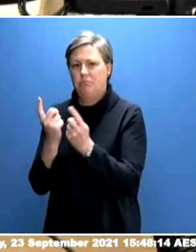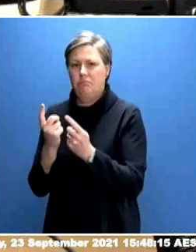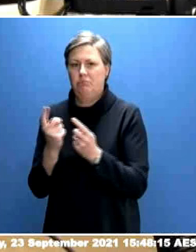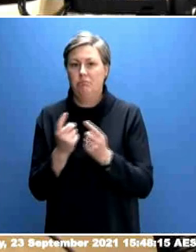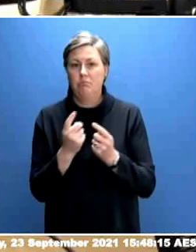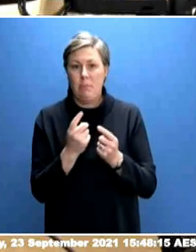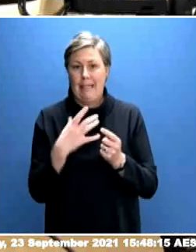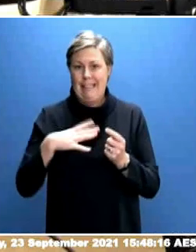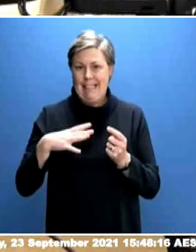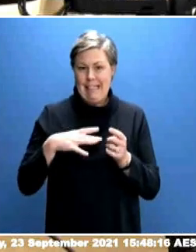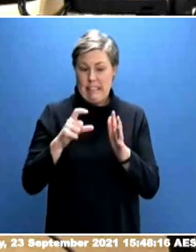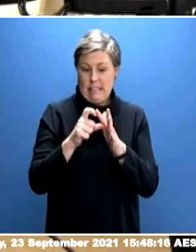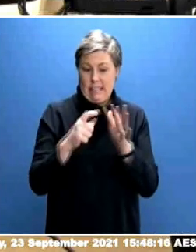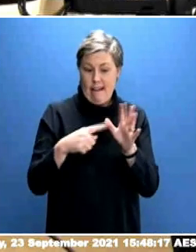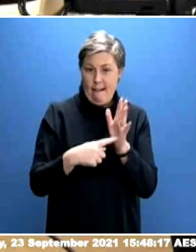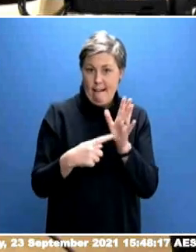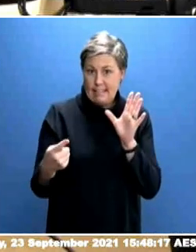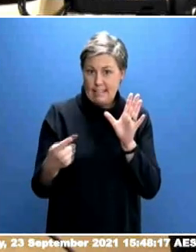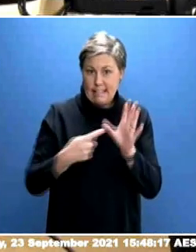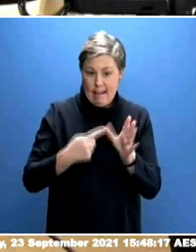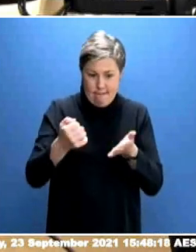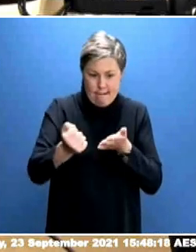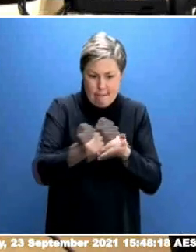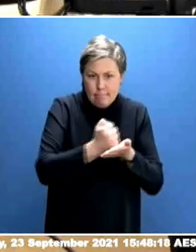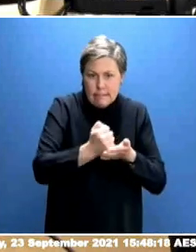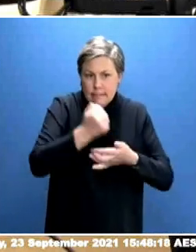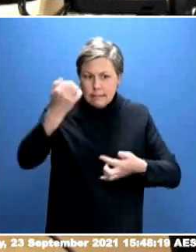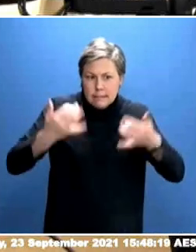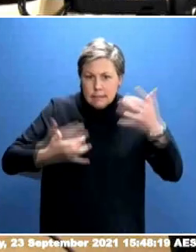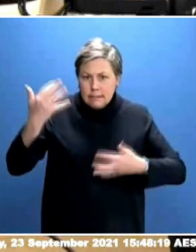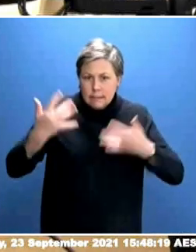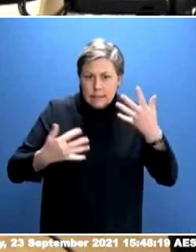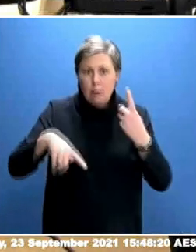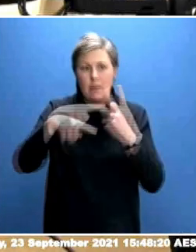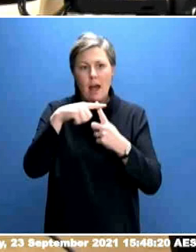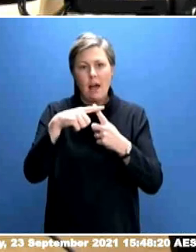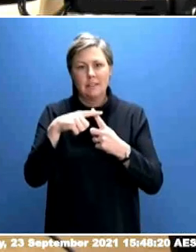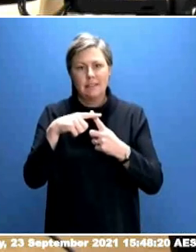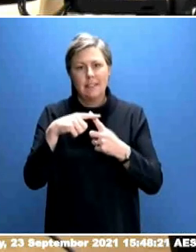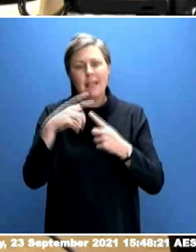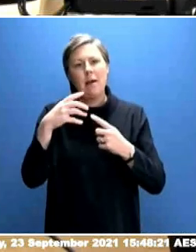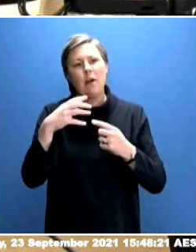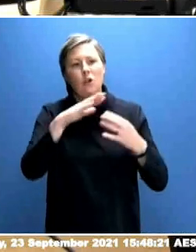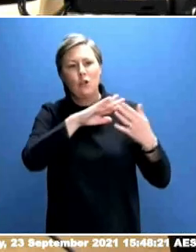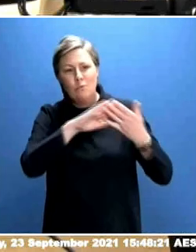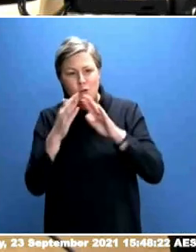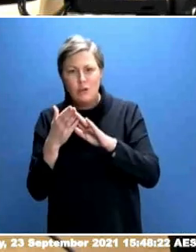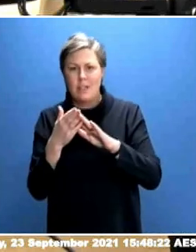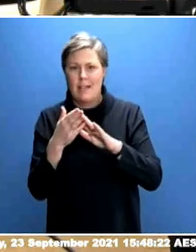for data, models for community-controlled or community-delivered services and